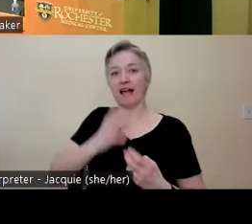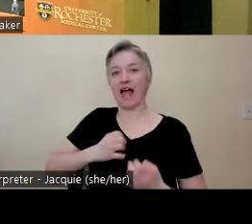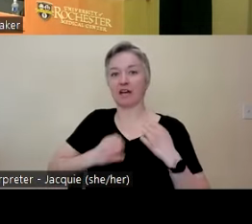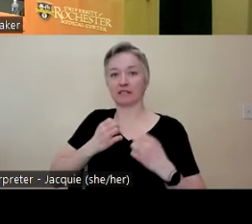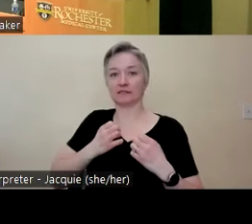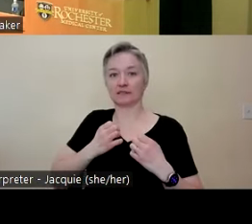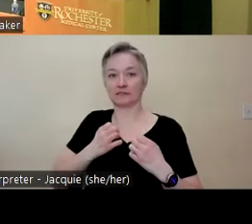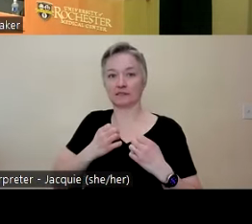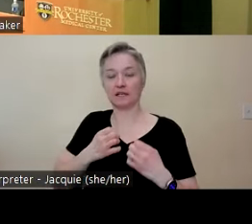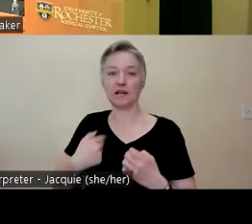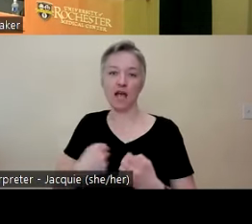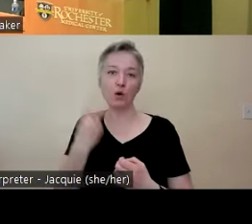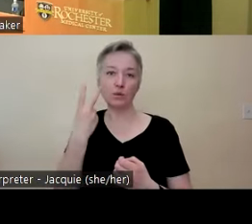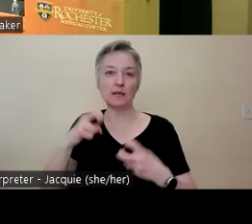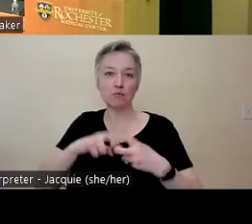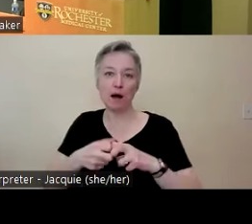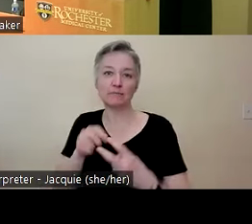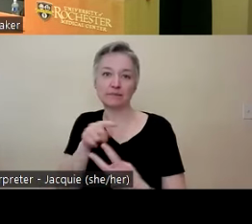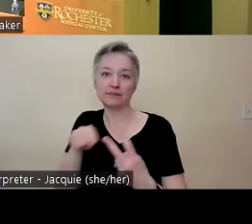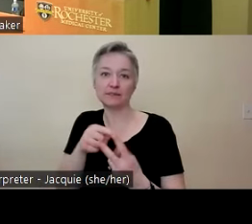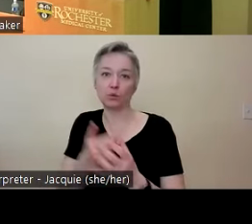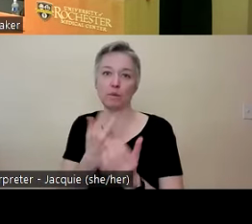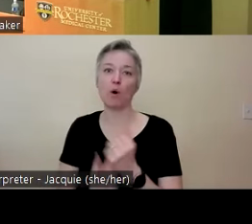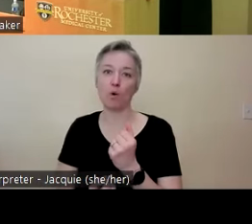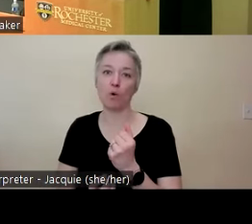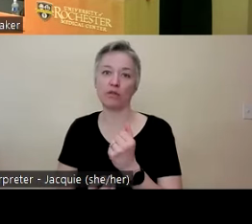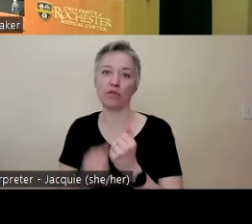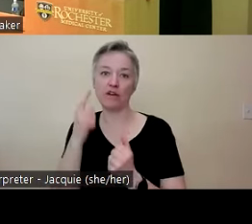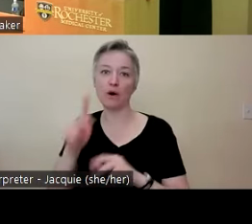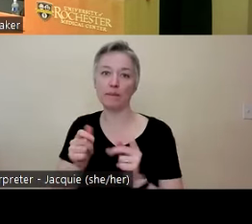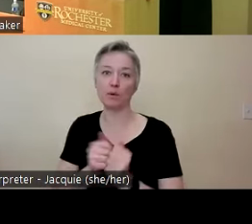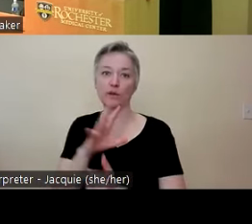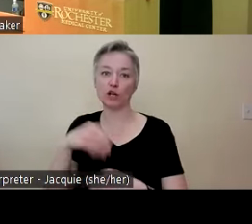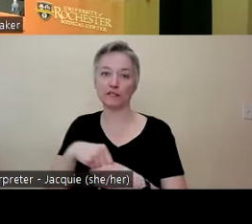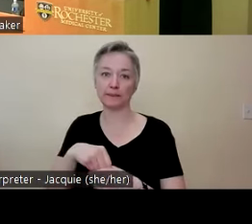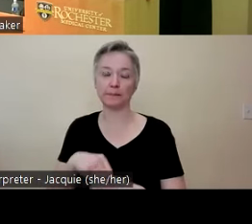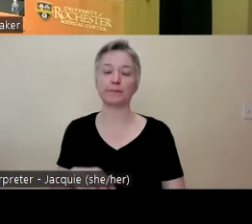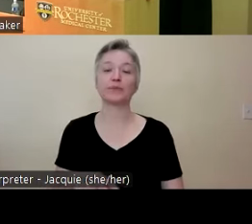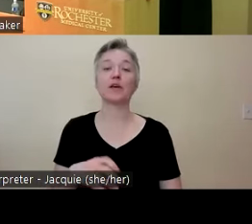we see difficulties in both areas in autism so it would make sense that this population